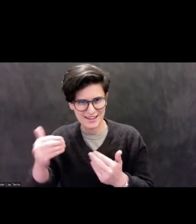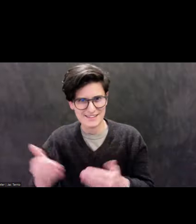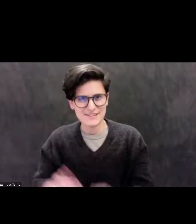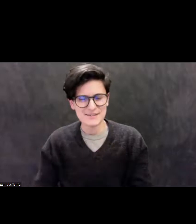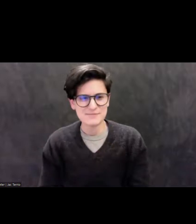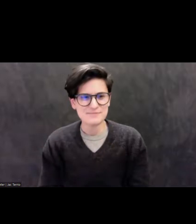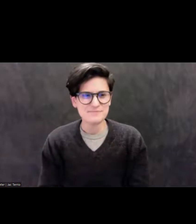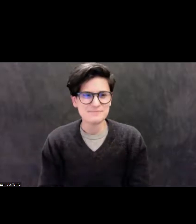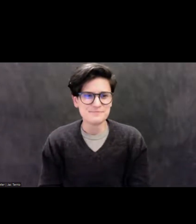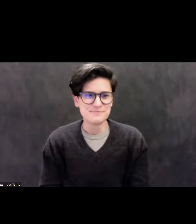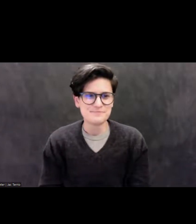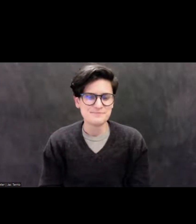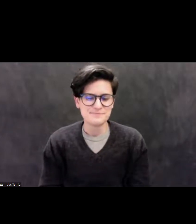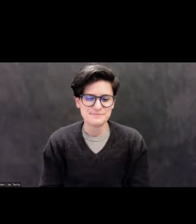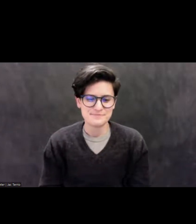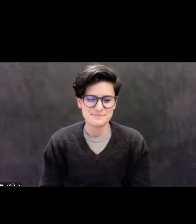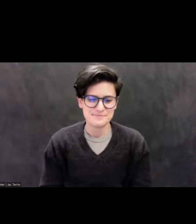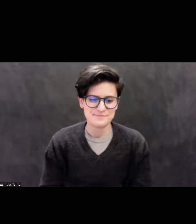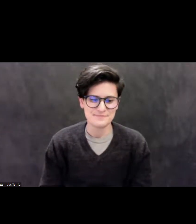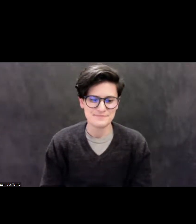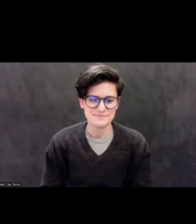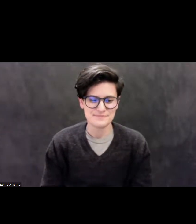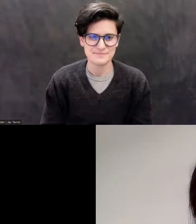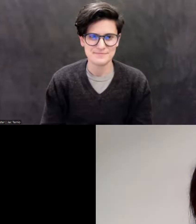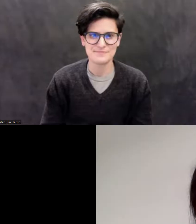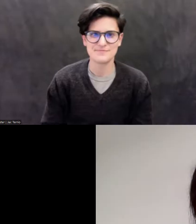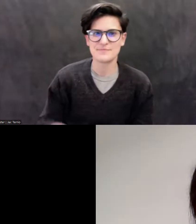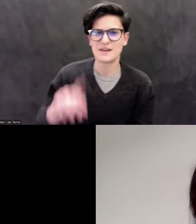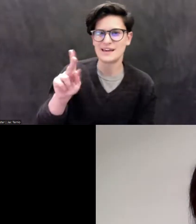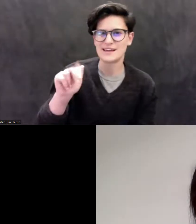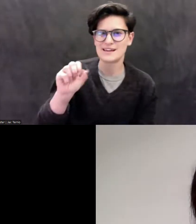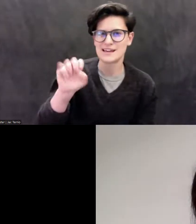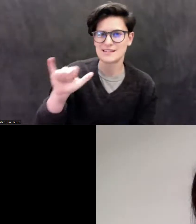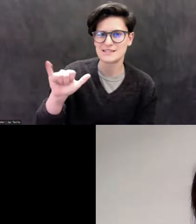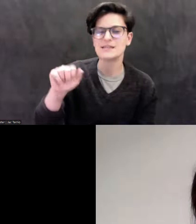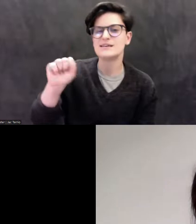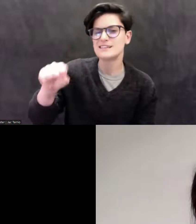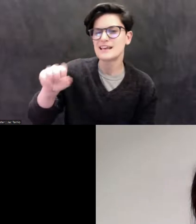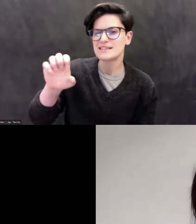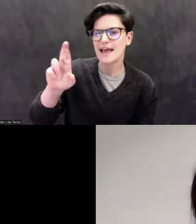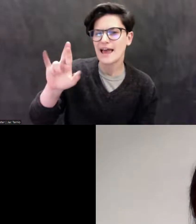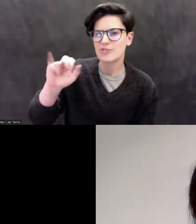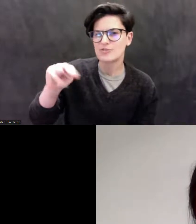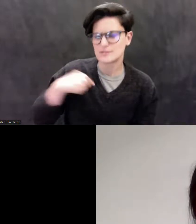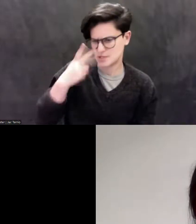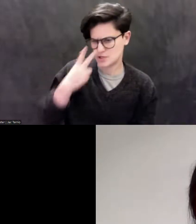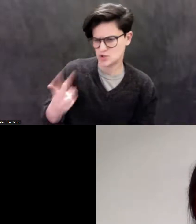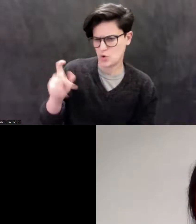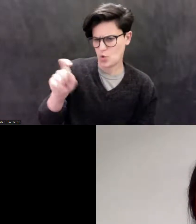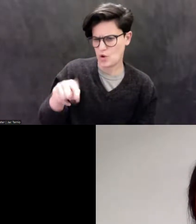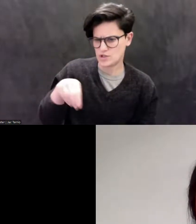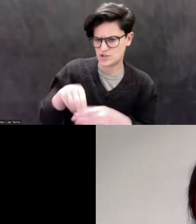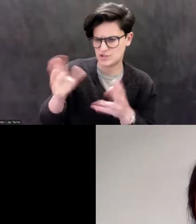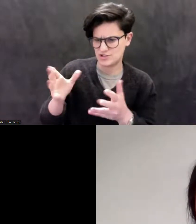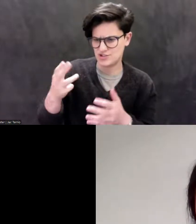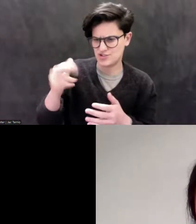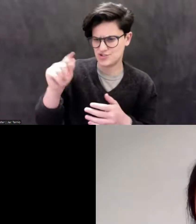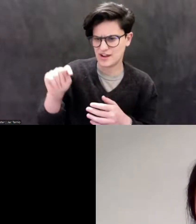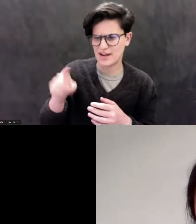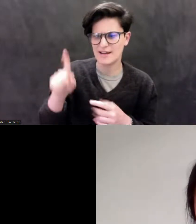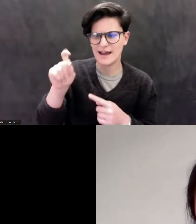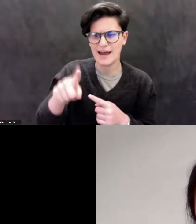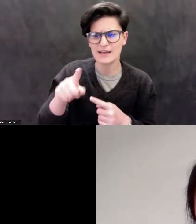15:55:36 Karen. there have been a question in the chat whether or not bonding leave would